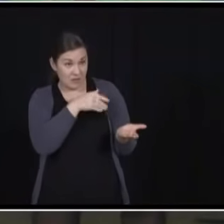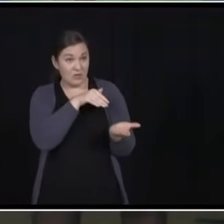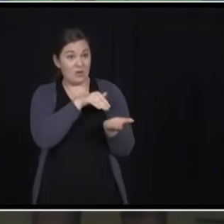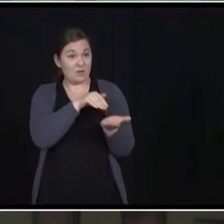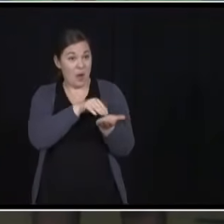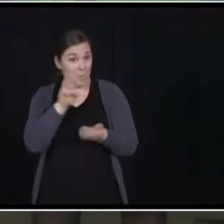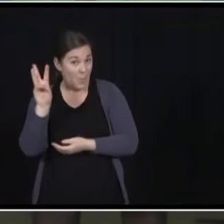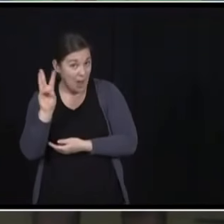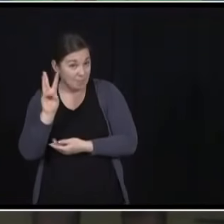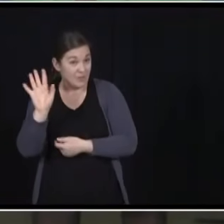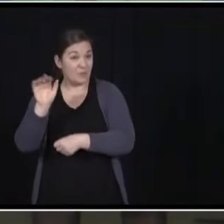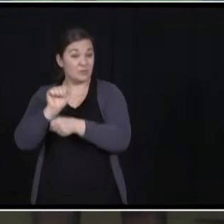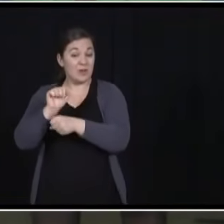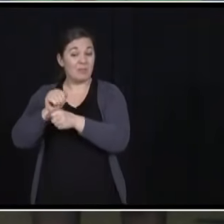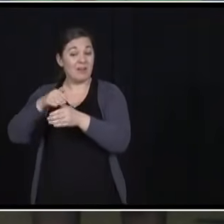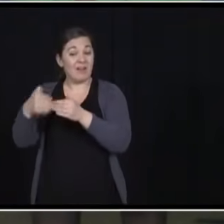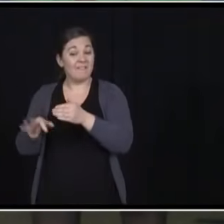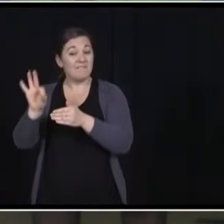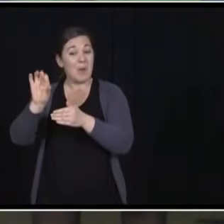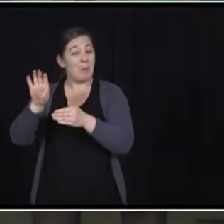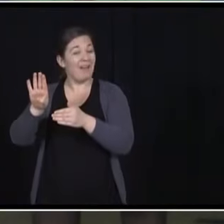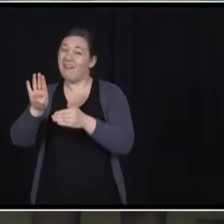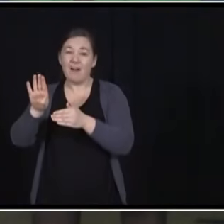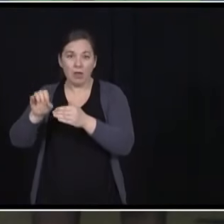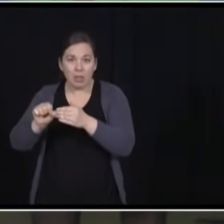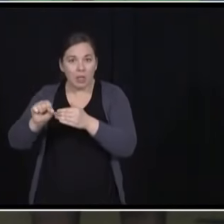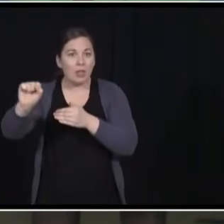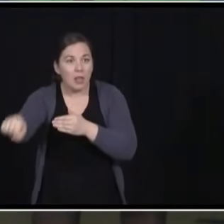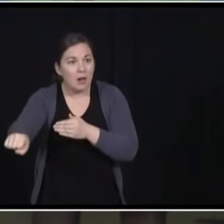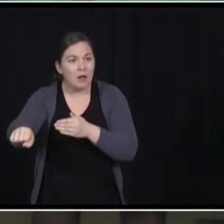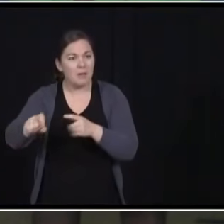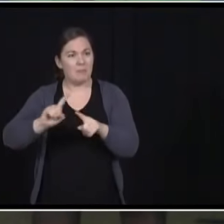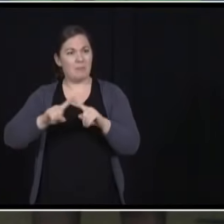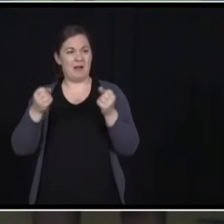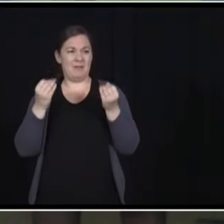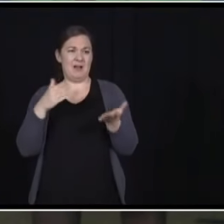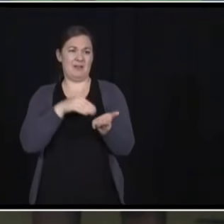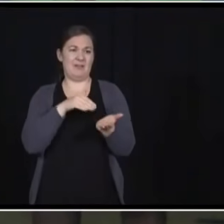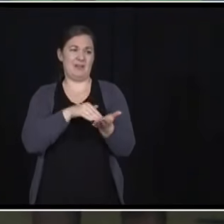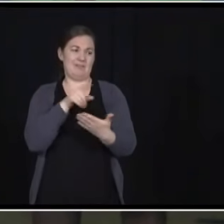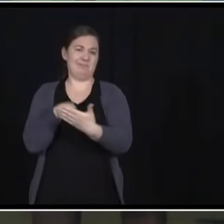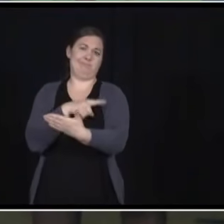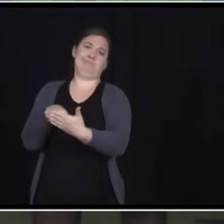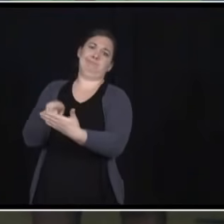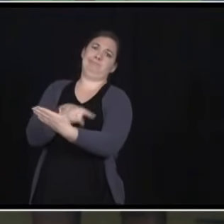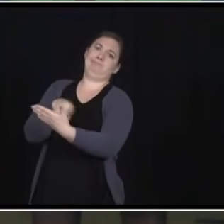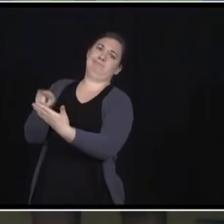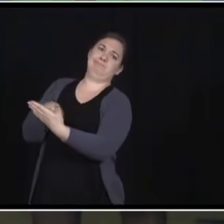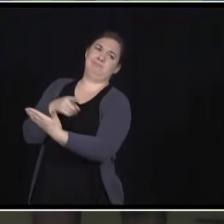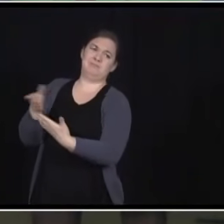Follow-up. Premier, on the decision to extend Doctor Williams appointment, he has faced a lot of criticism